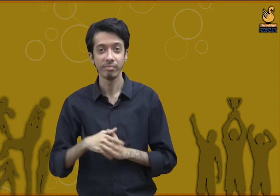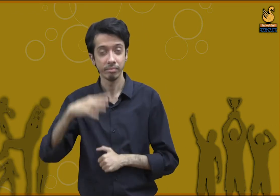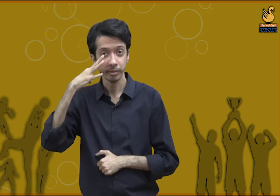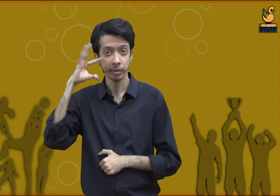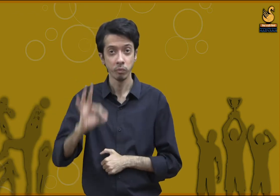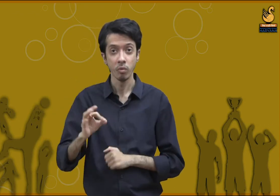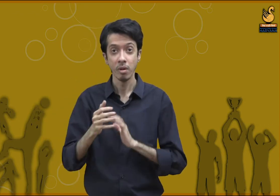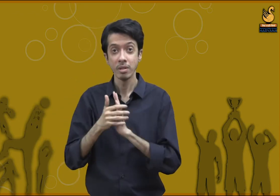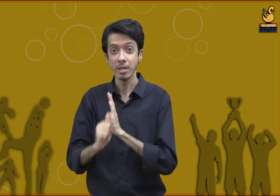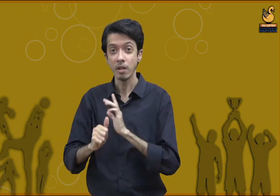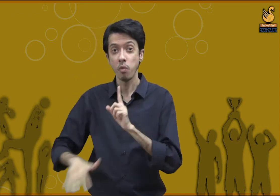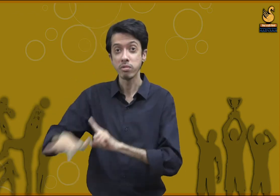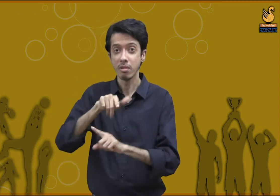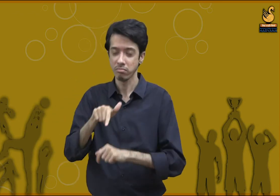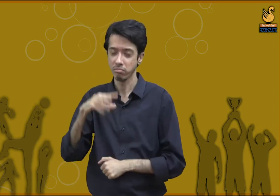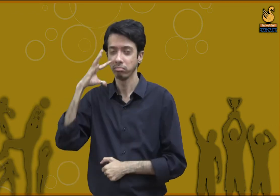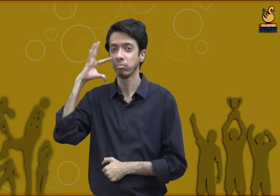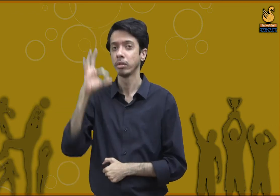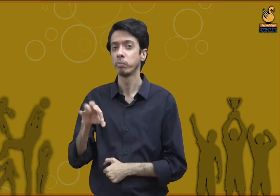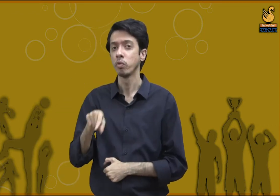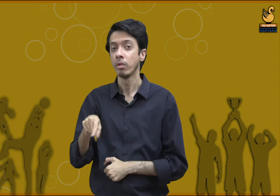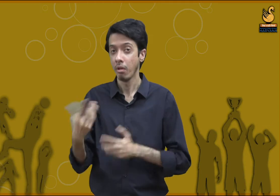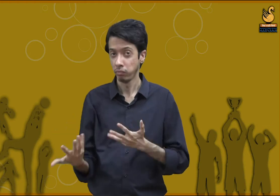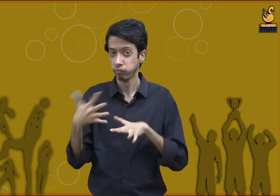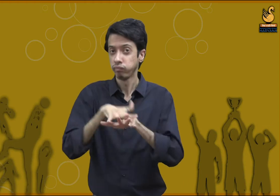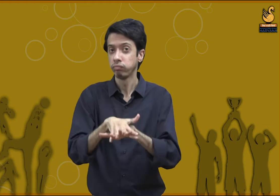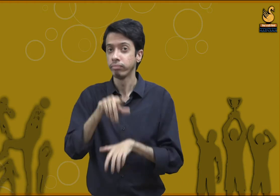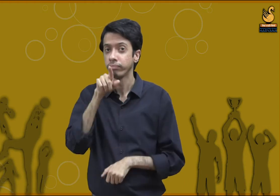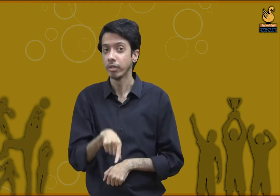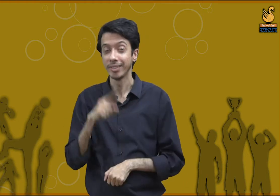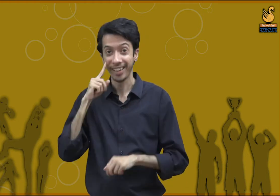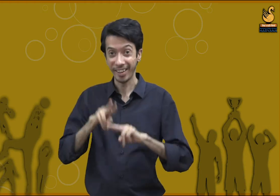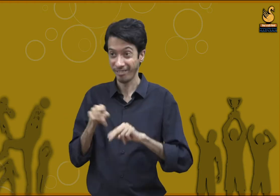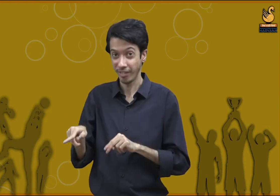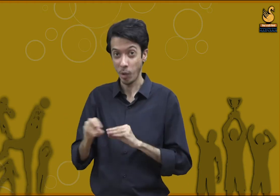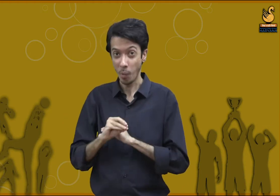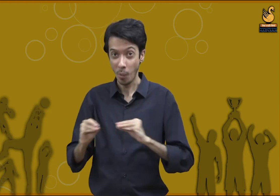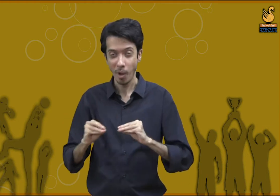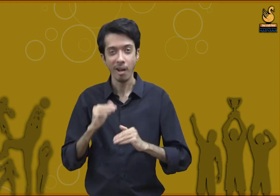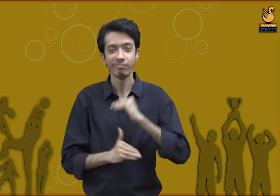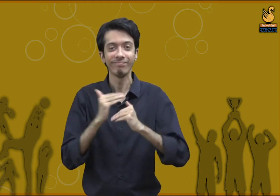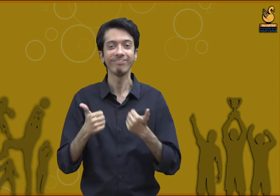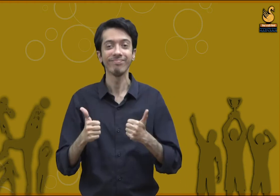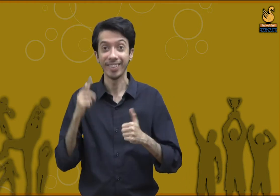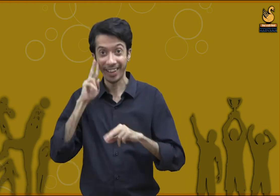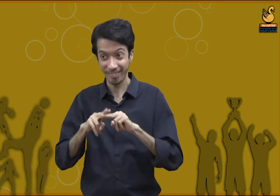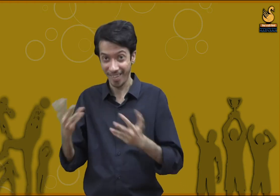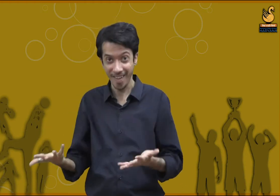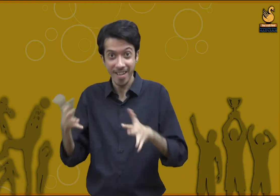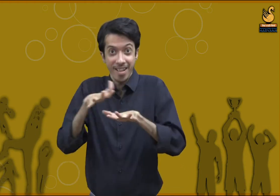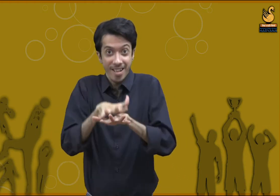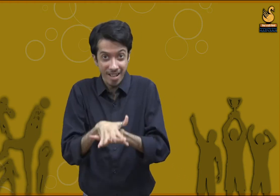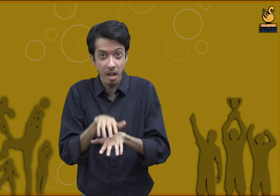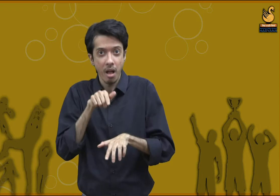No. It is very important for a person to have social skills and to understand how to interact with others around us.